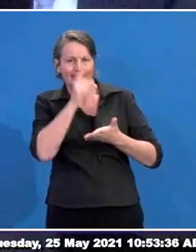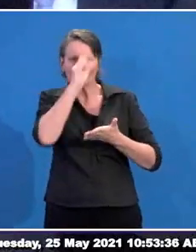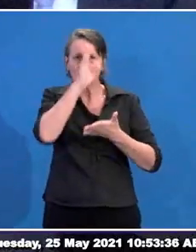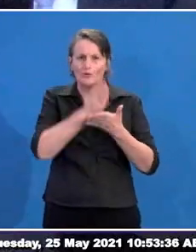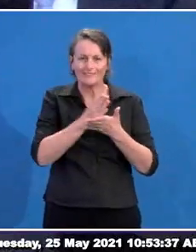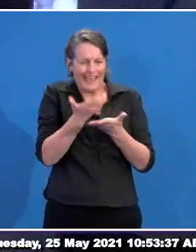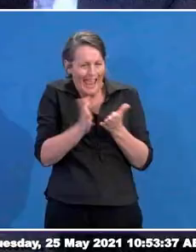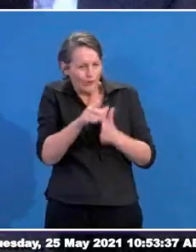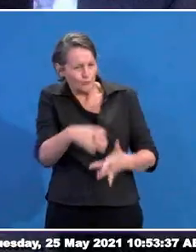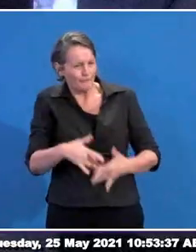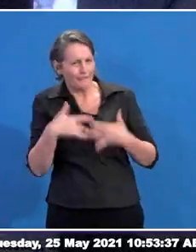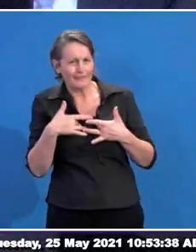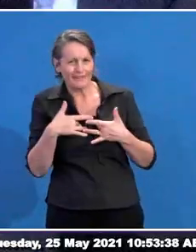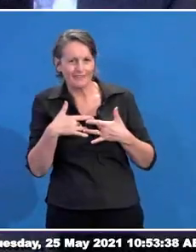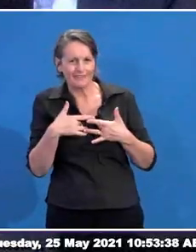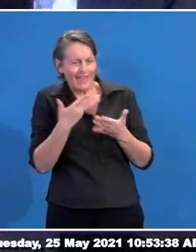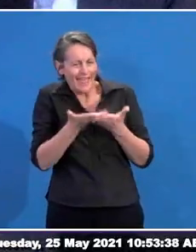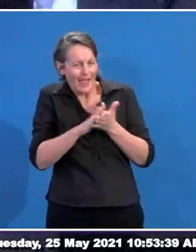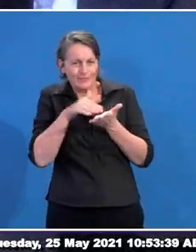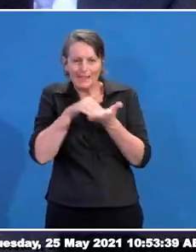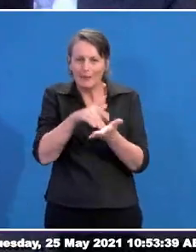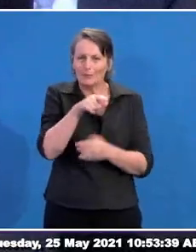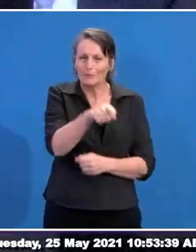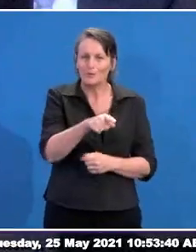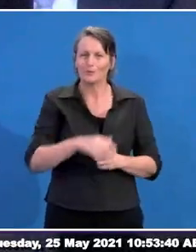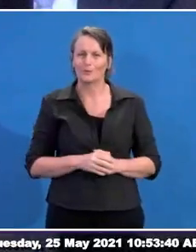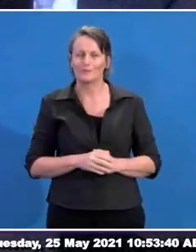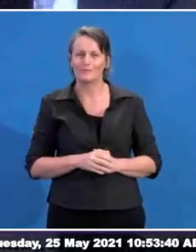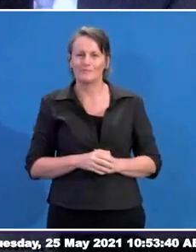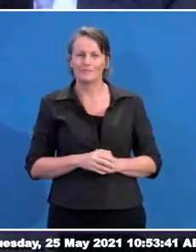What's the difference to you in terms of discharging your duties